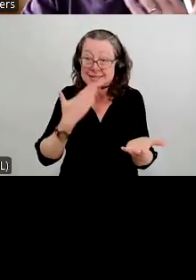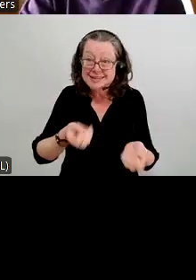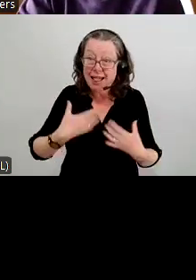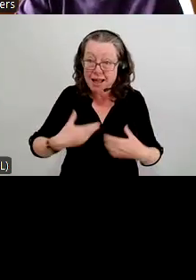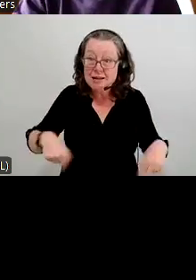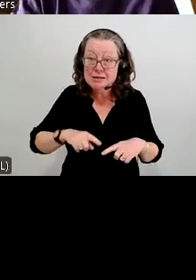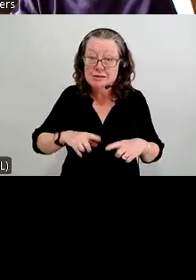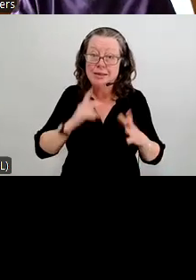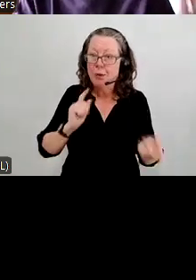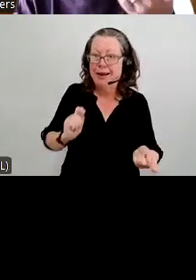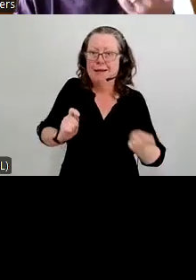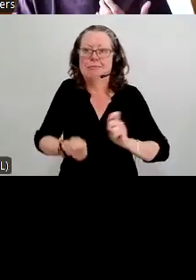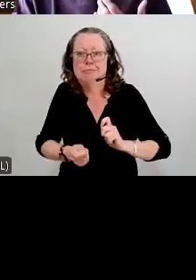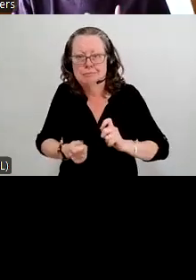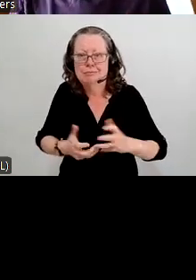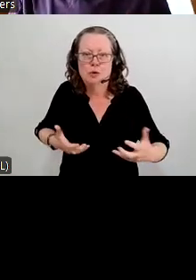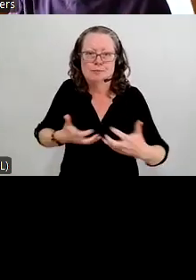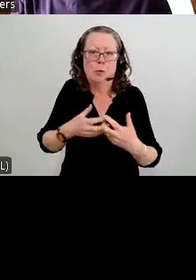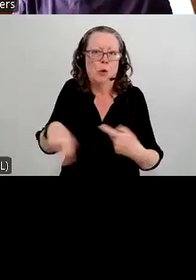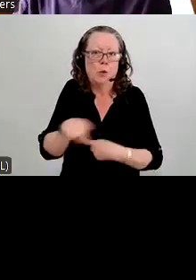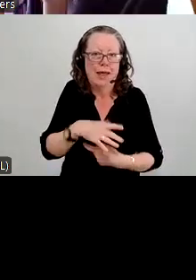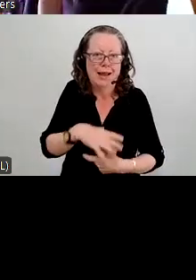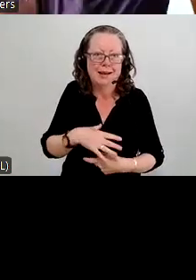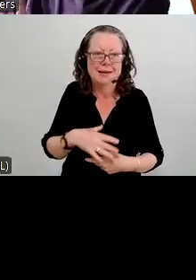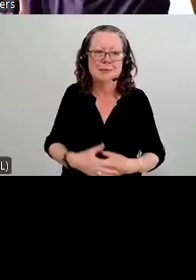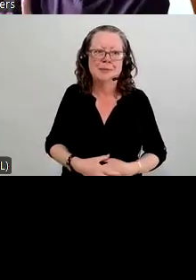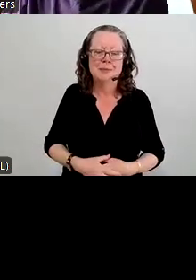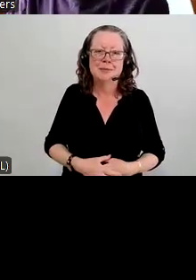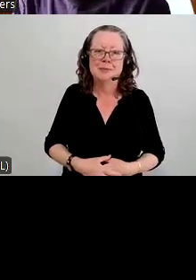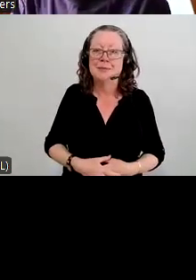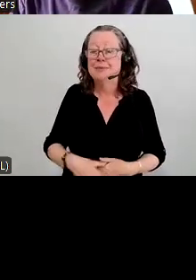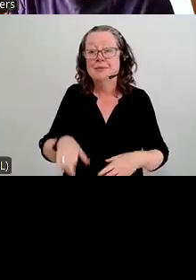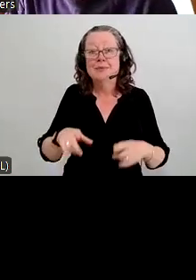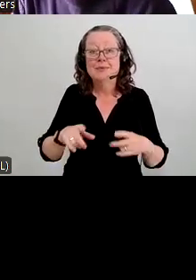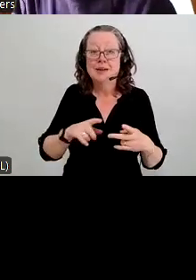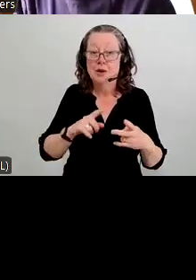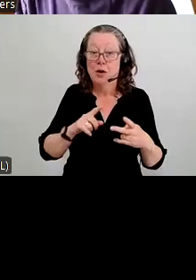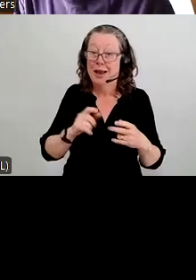the learning experience for yourselves. It'll also make our coordinator, Mike,